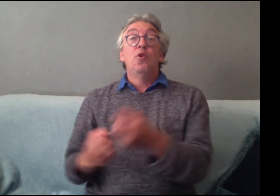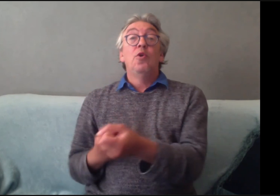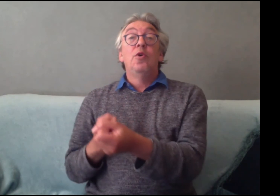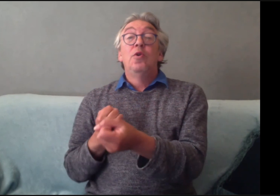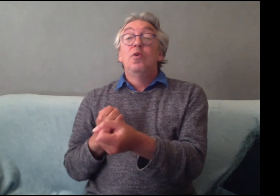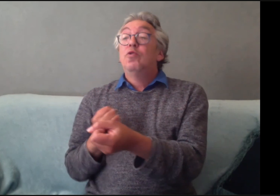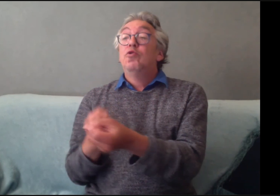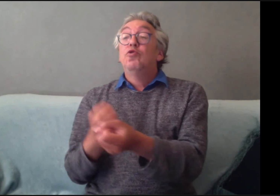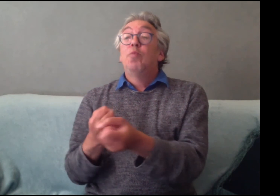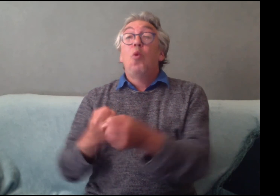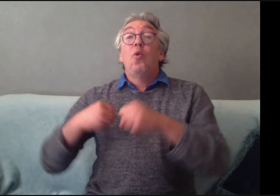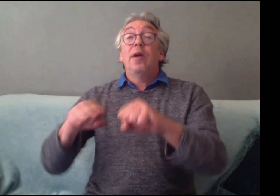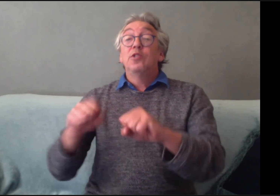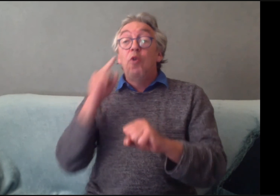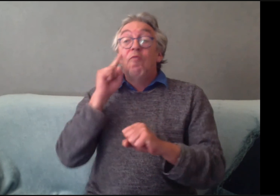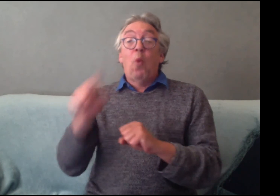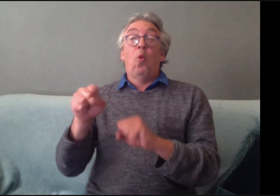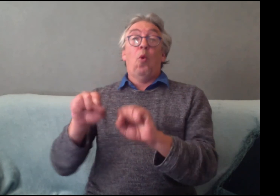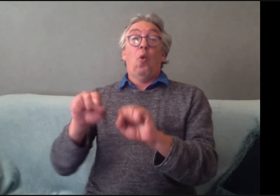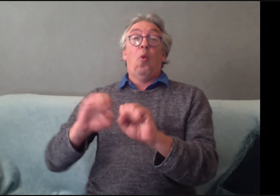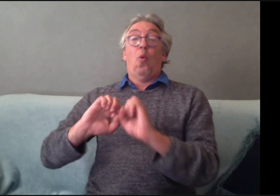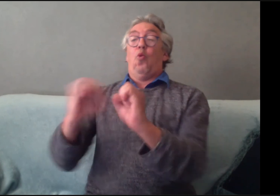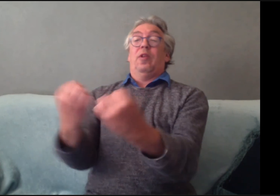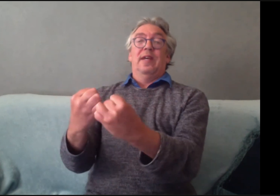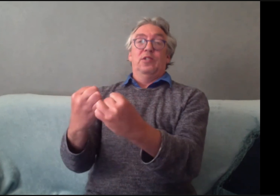Thank you. I'm happy to hear here are some plans